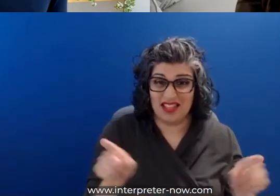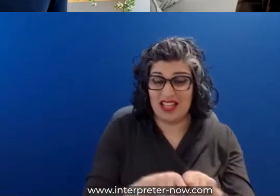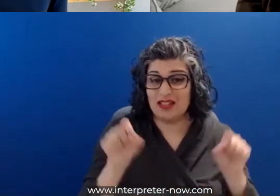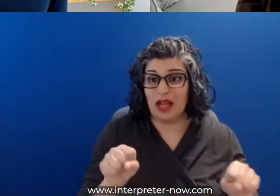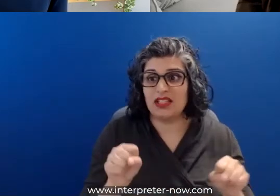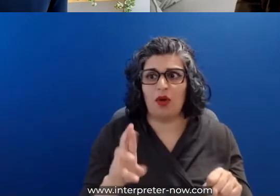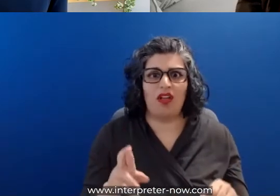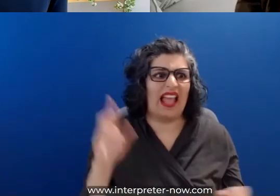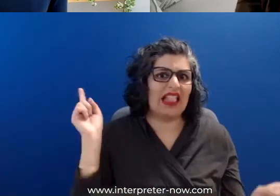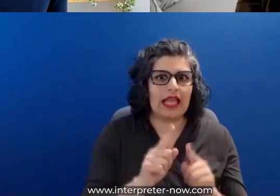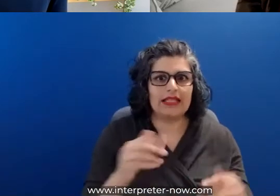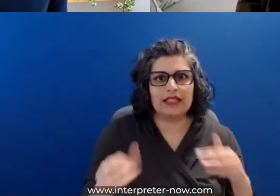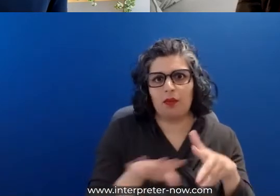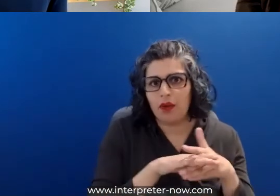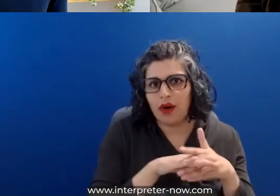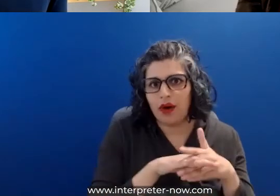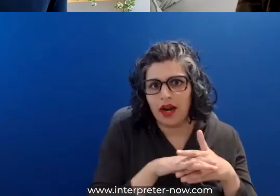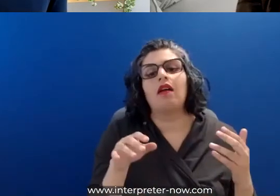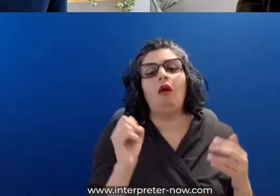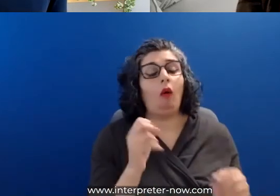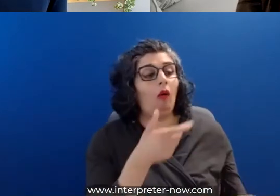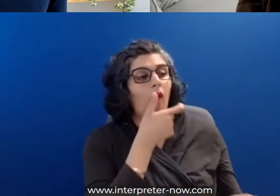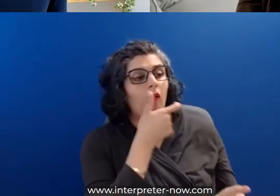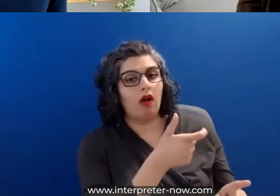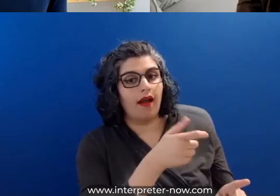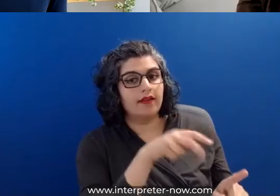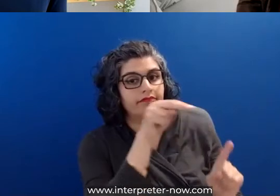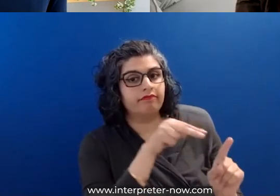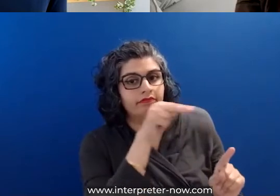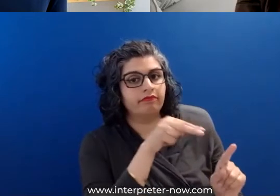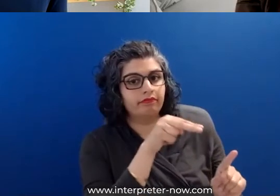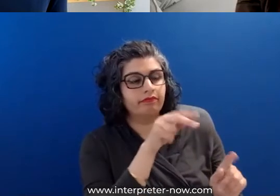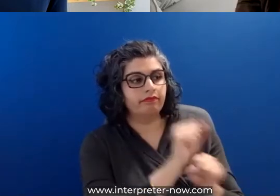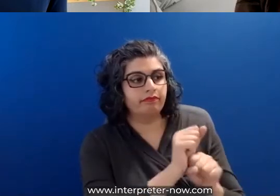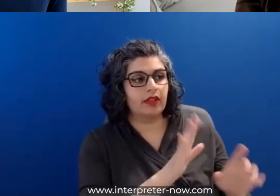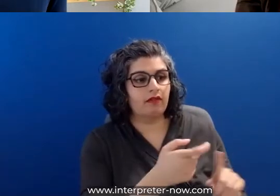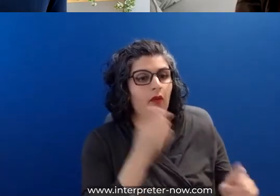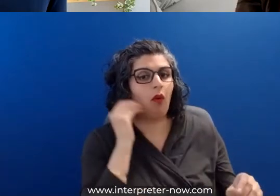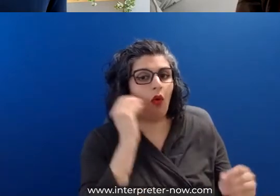watches a worker who is remotely working from a home office to determine when they get up